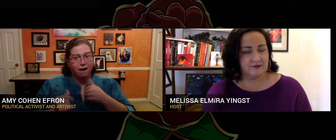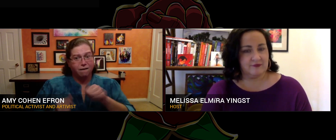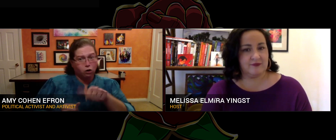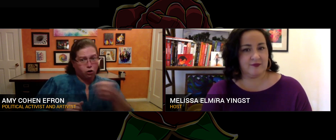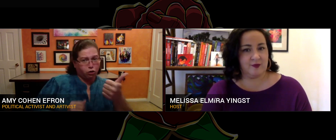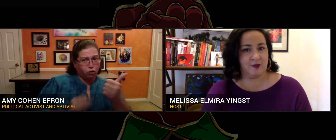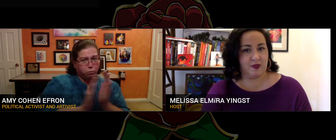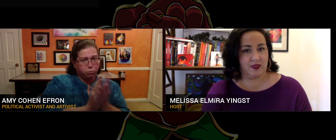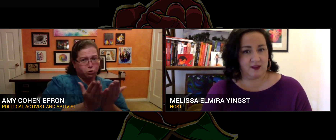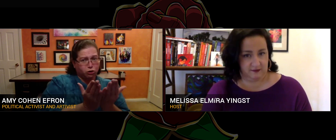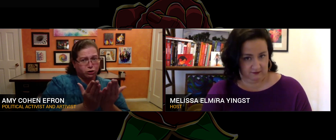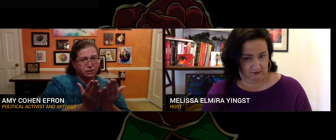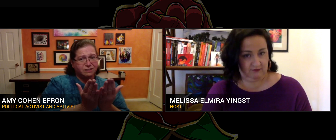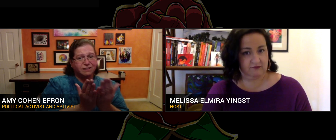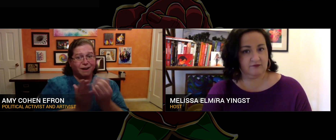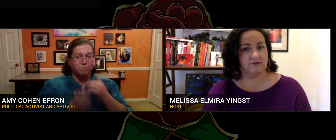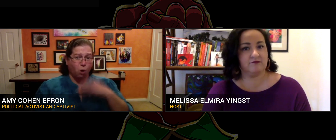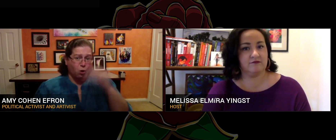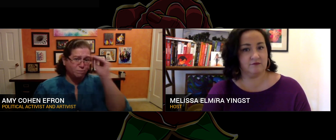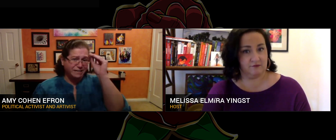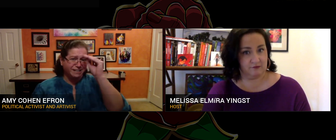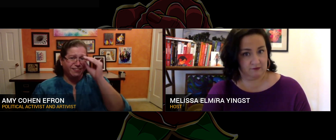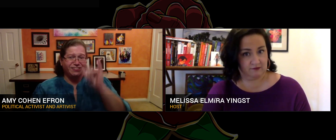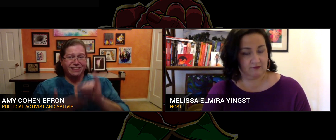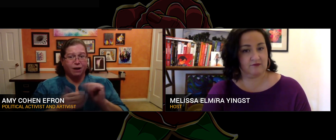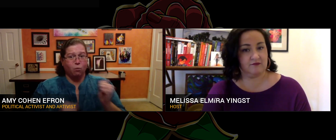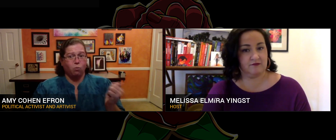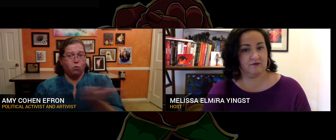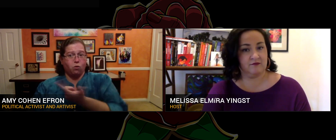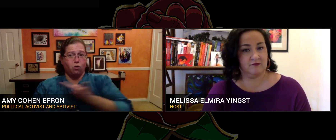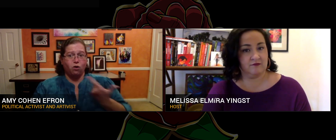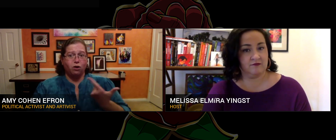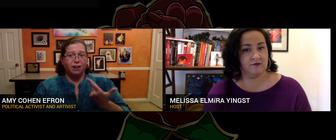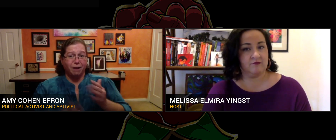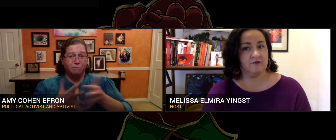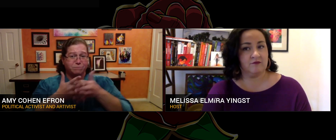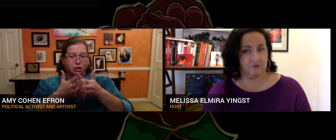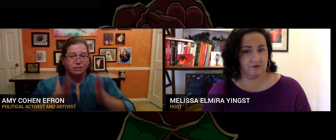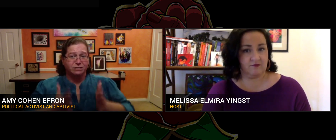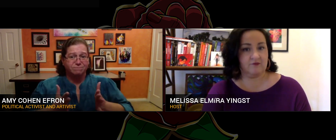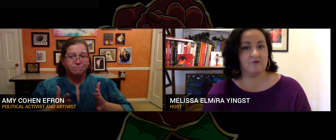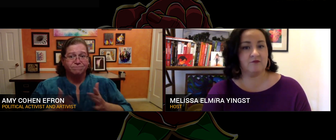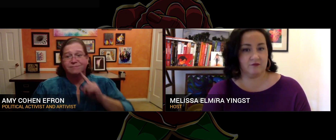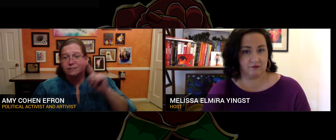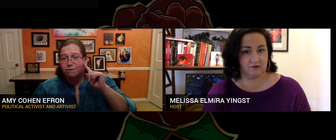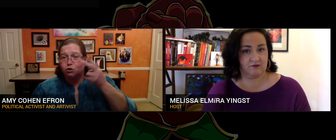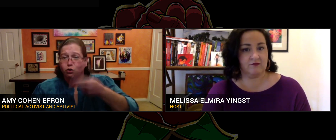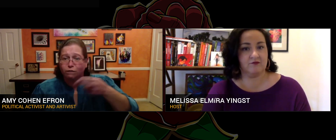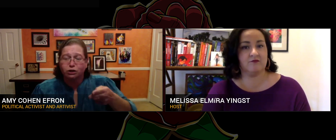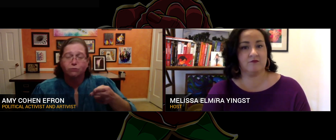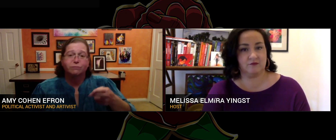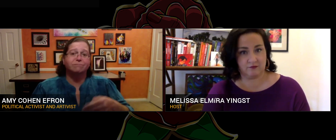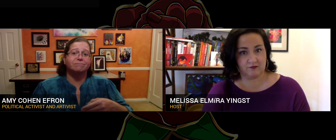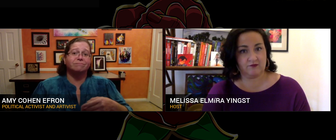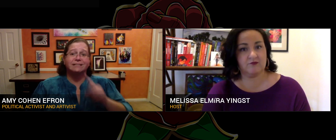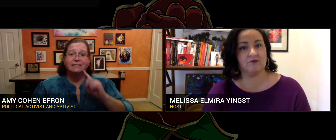Well, there is another book, in my opinion, that all Americans, deaf and hard of hearing,